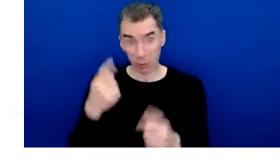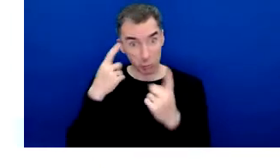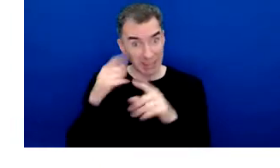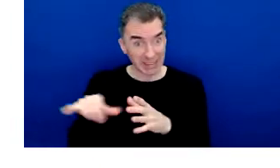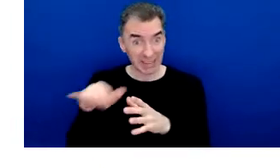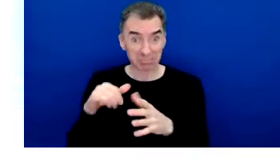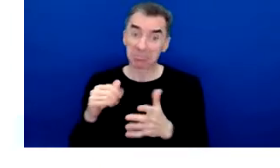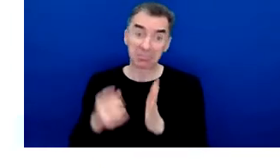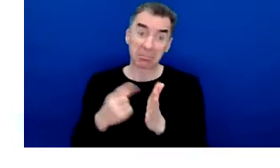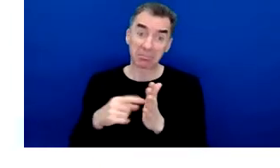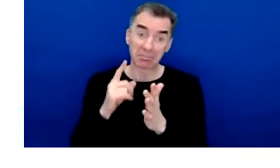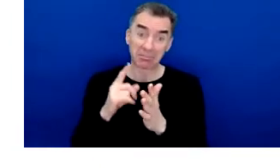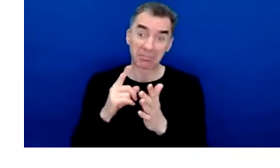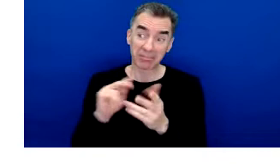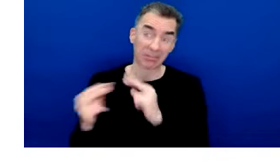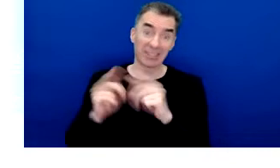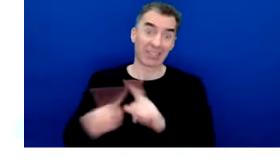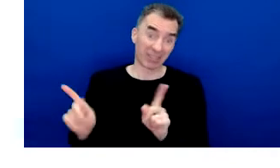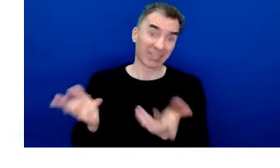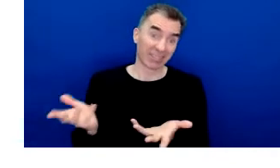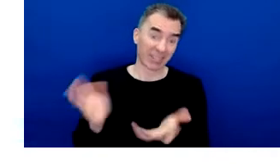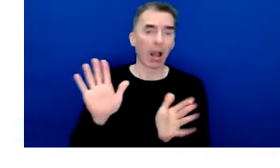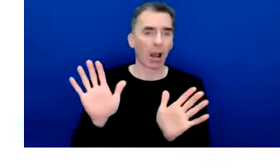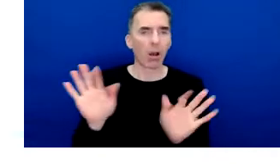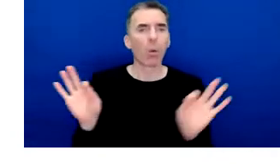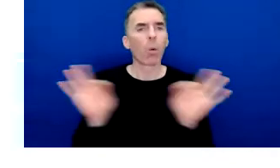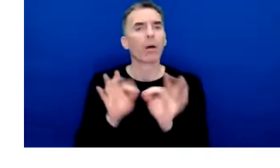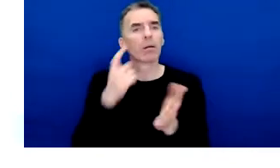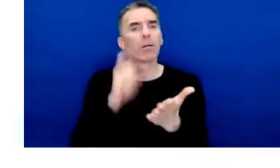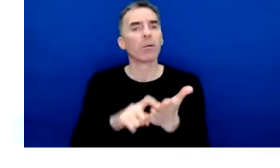but we recognize a couple of things. Your syllabi needs to be in your own voice